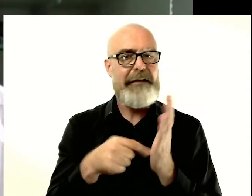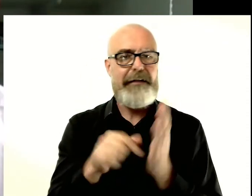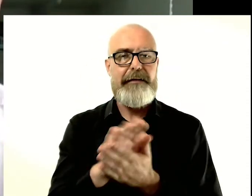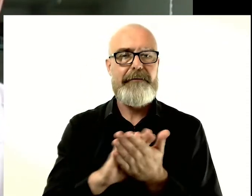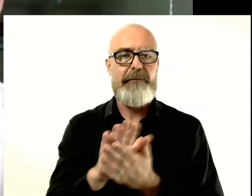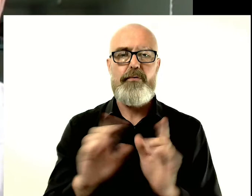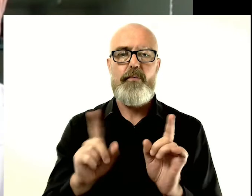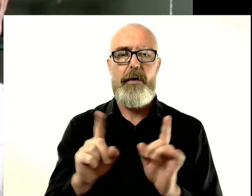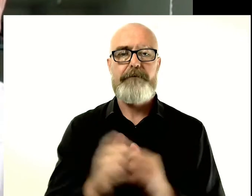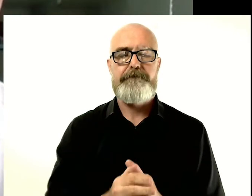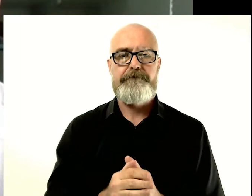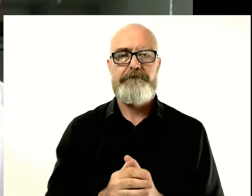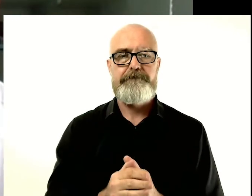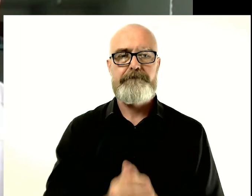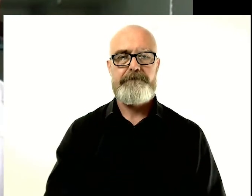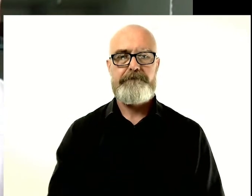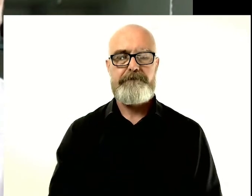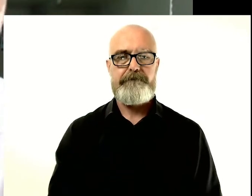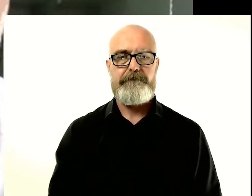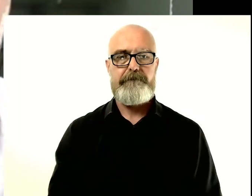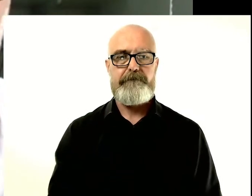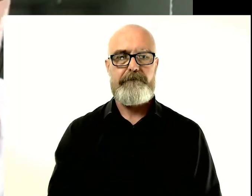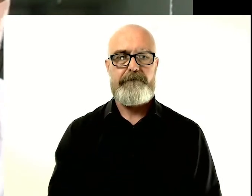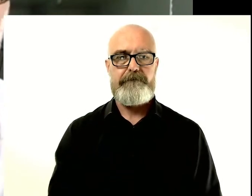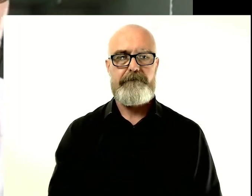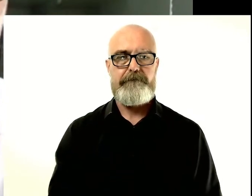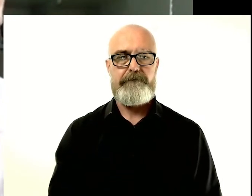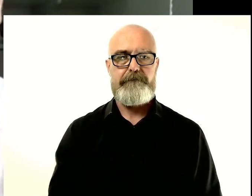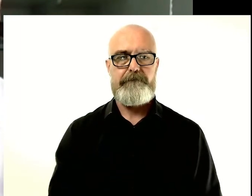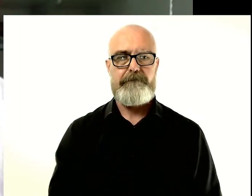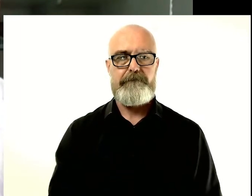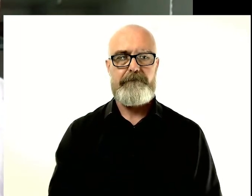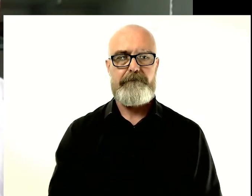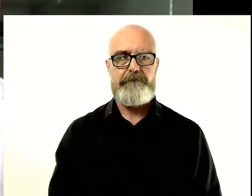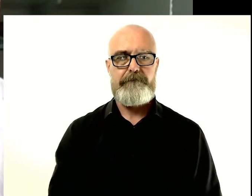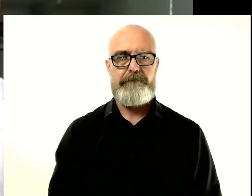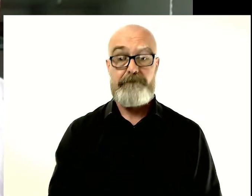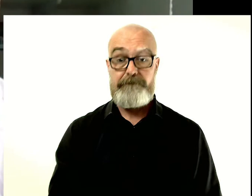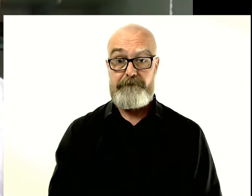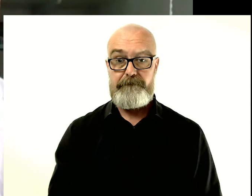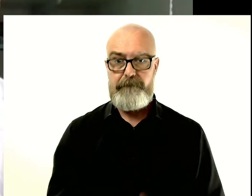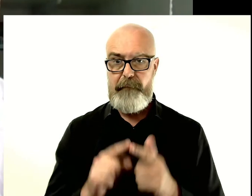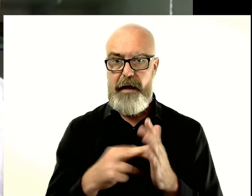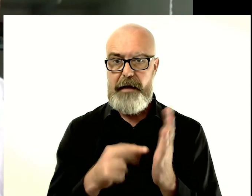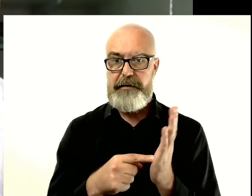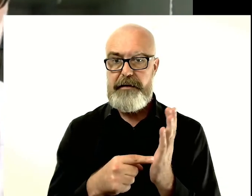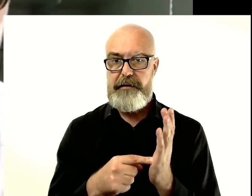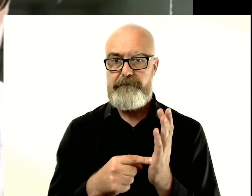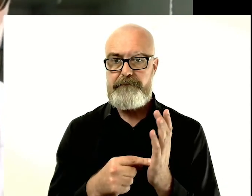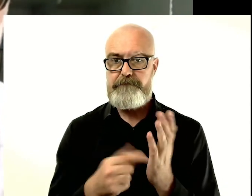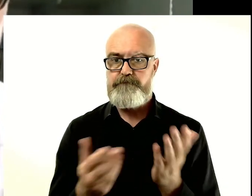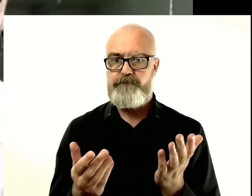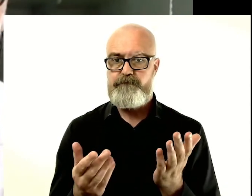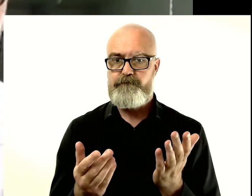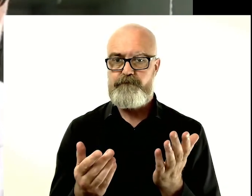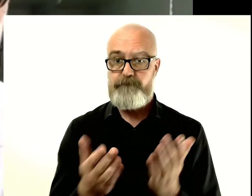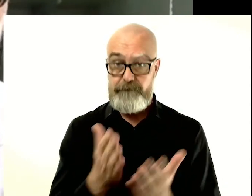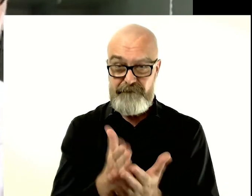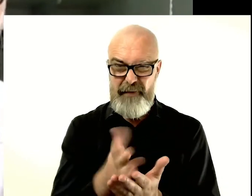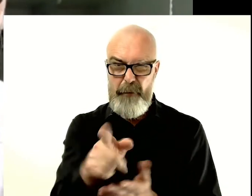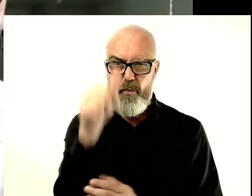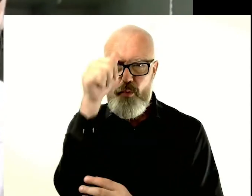ENT stands for put your answers into the